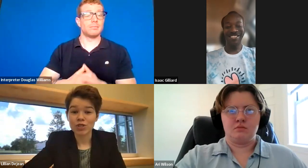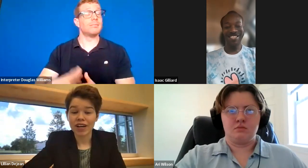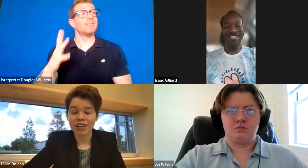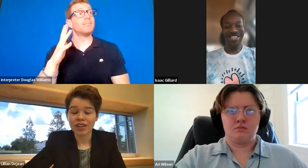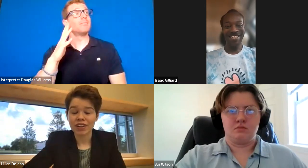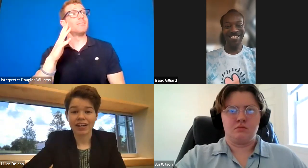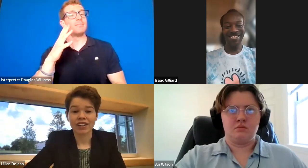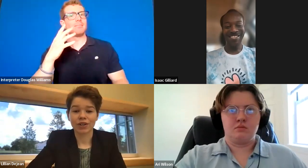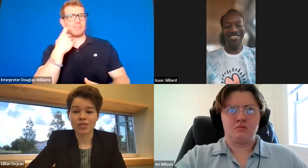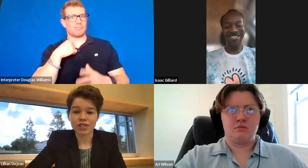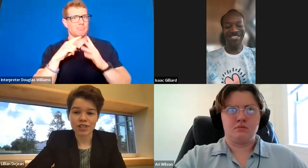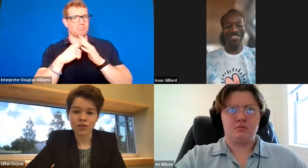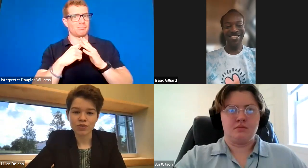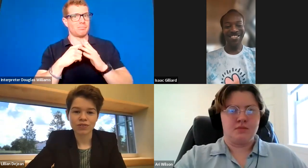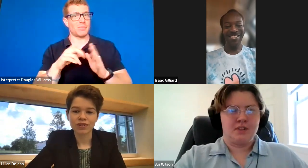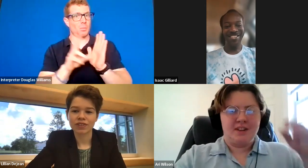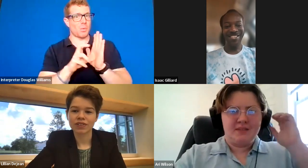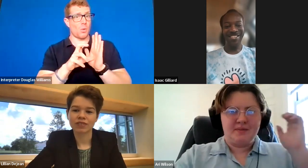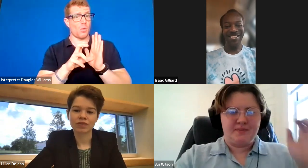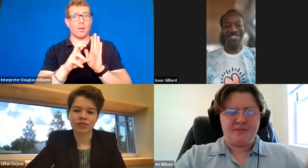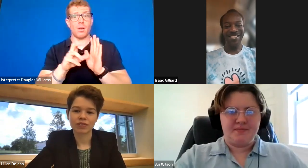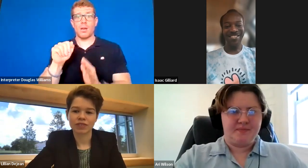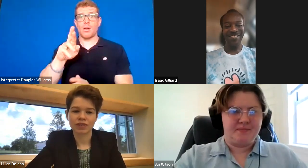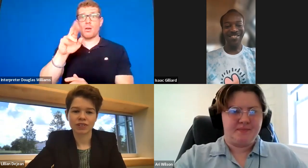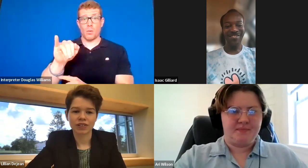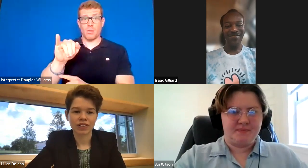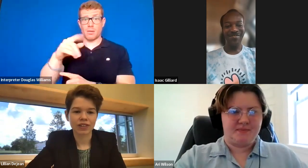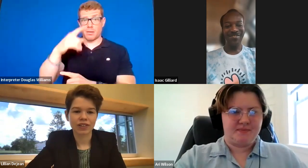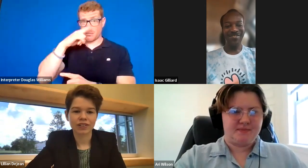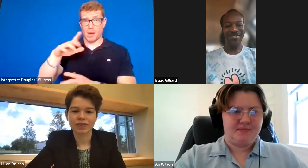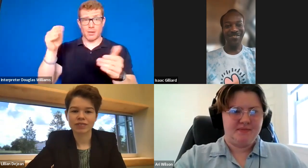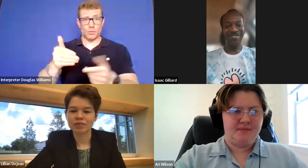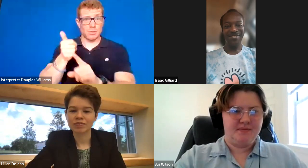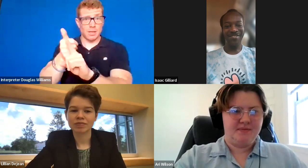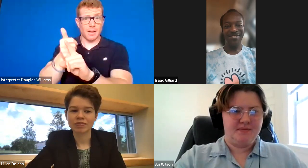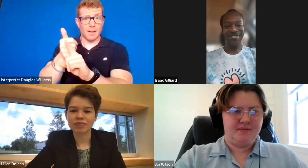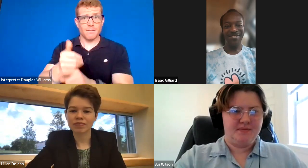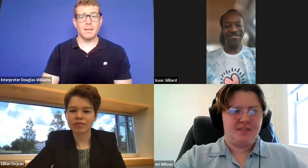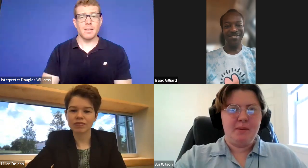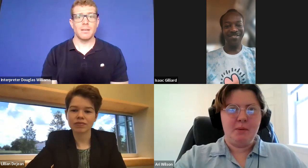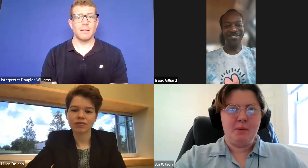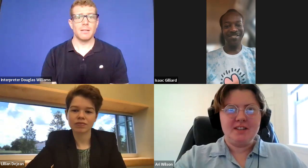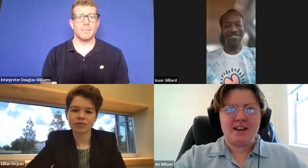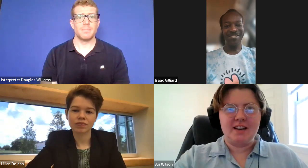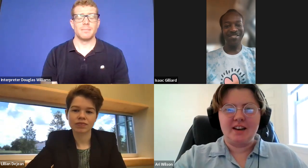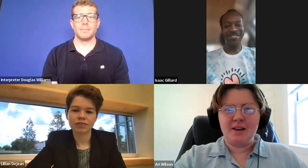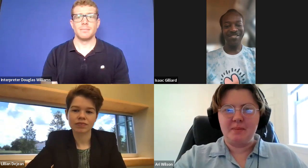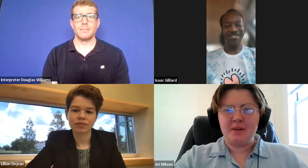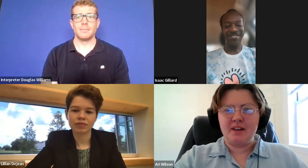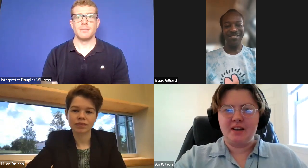Would you mind going ahead and introducing yourself